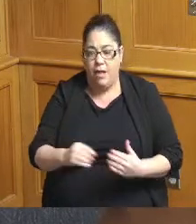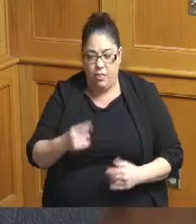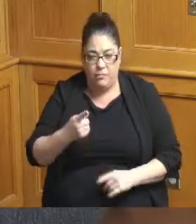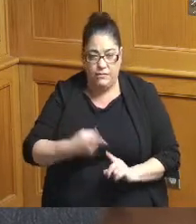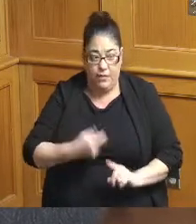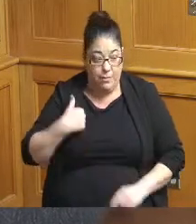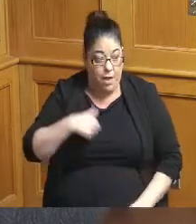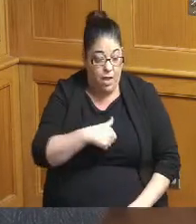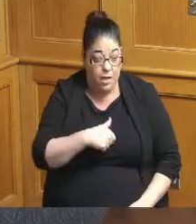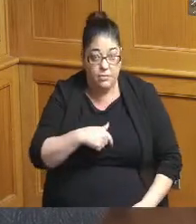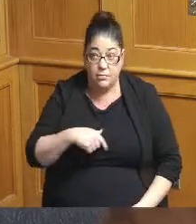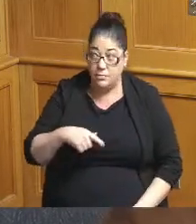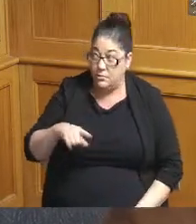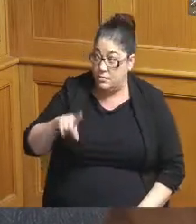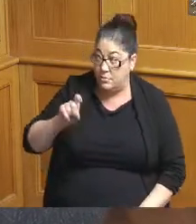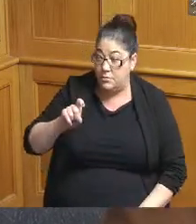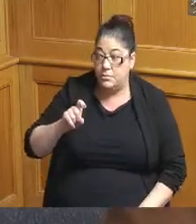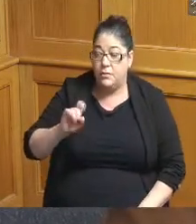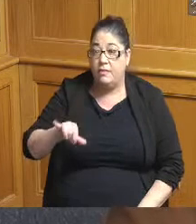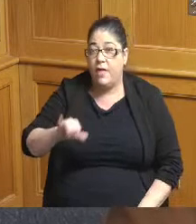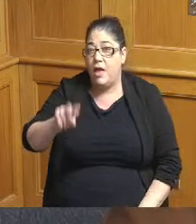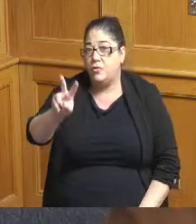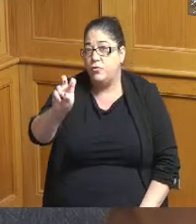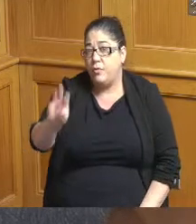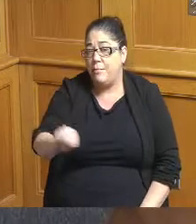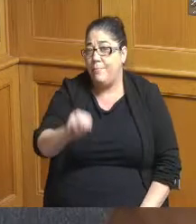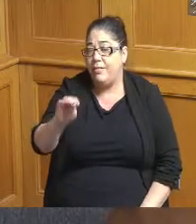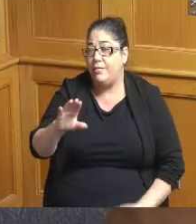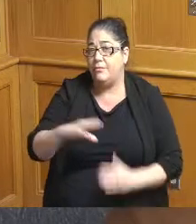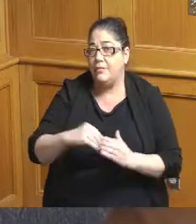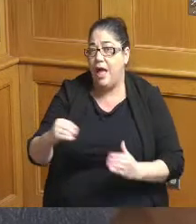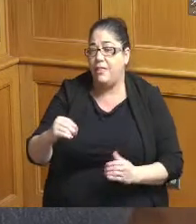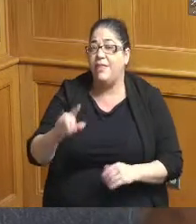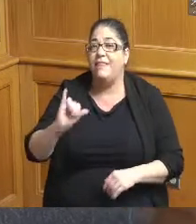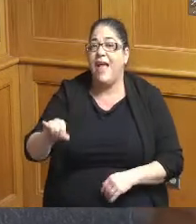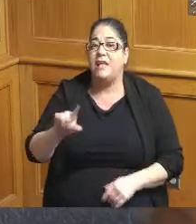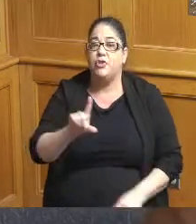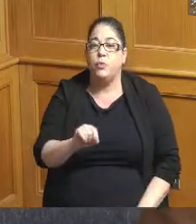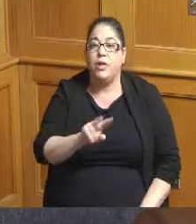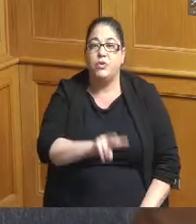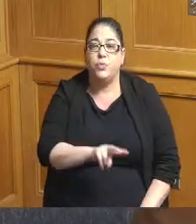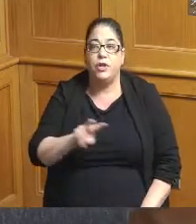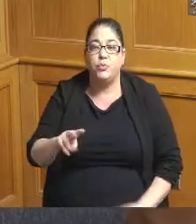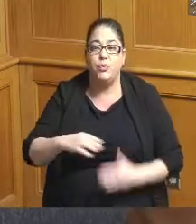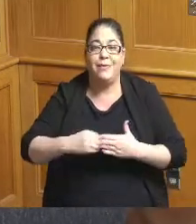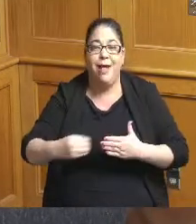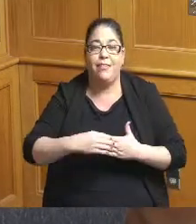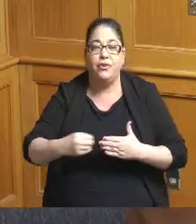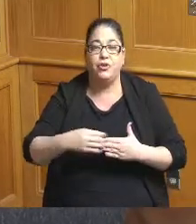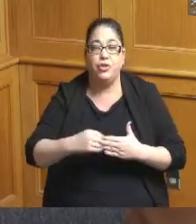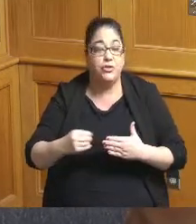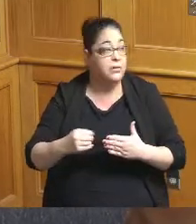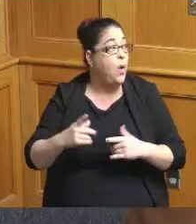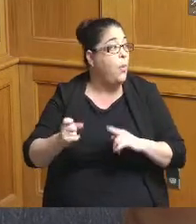Dumas has indicated this 200 million dollars is a 2022 dollars when we get moving we don't know what